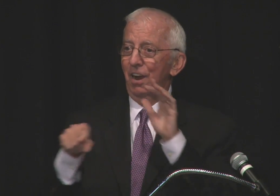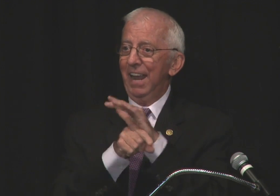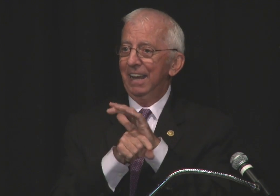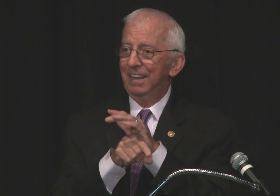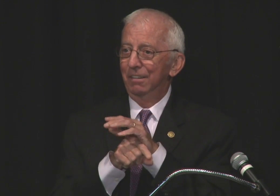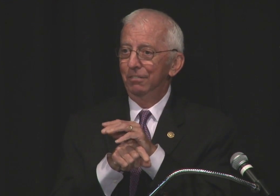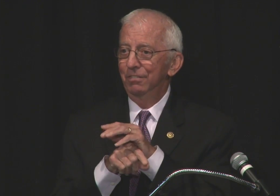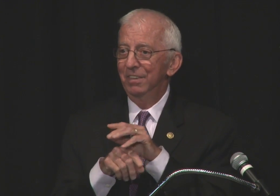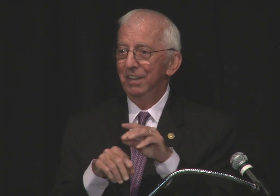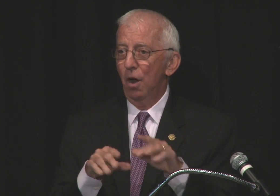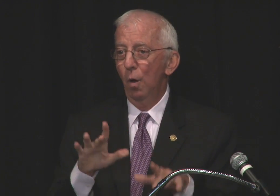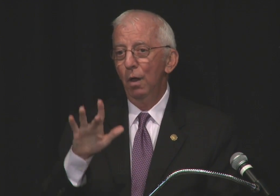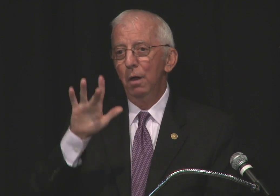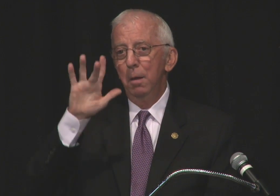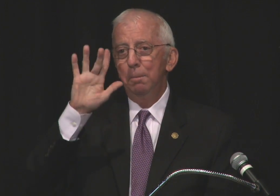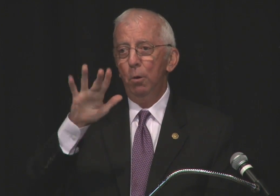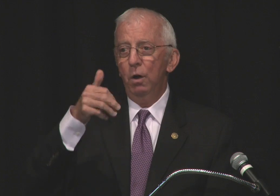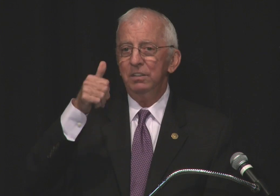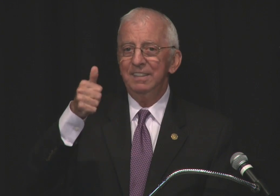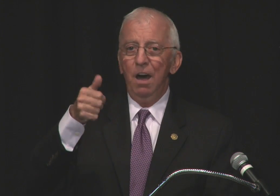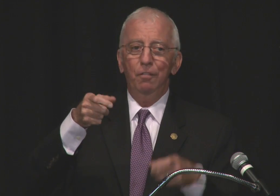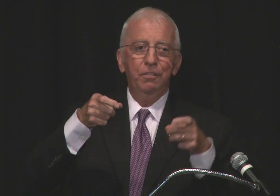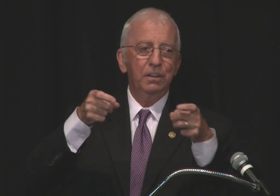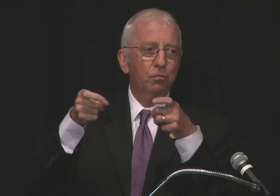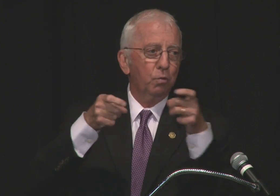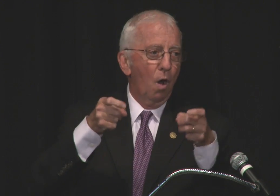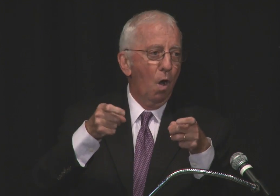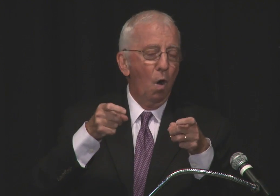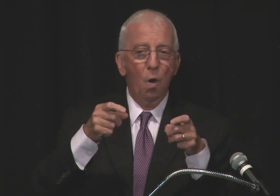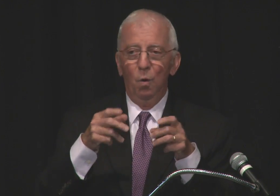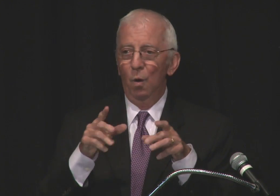are negative. You know poor self control,